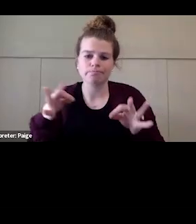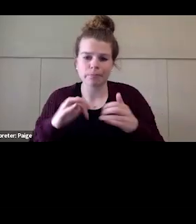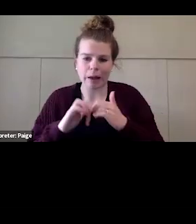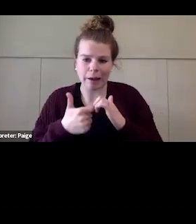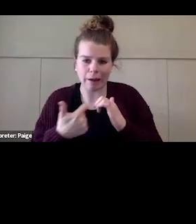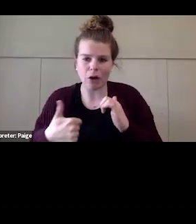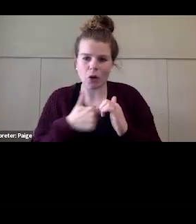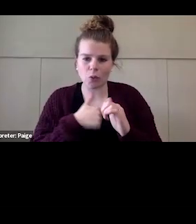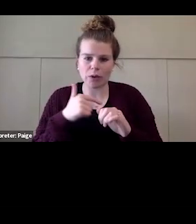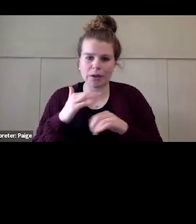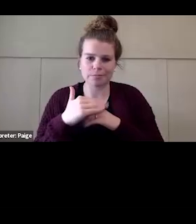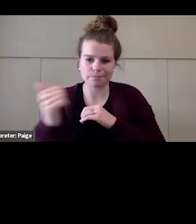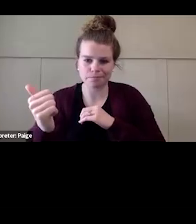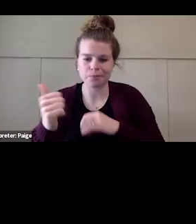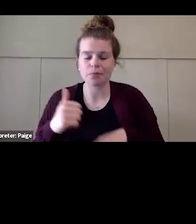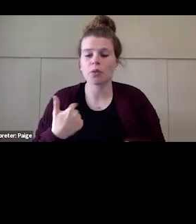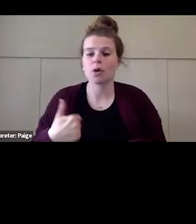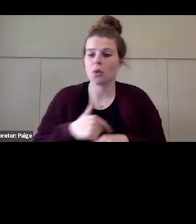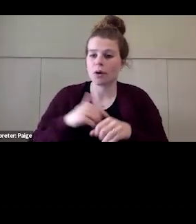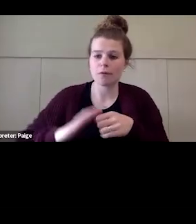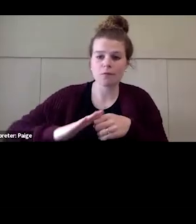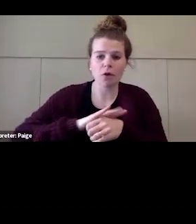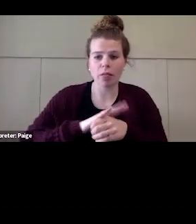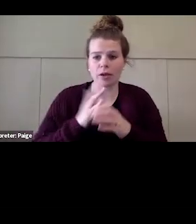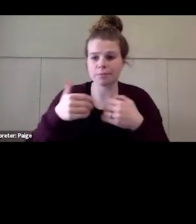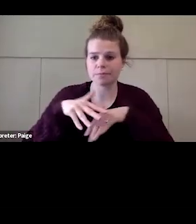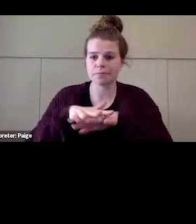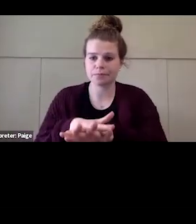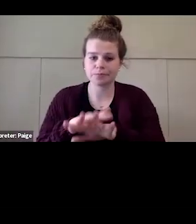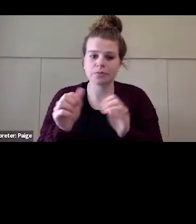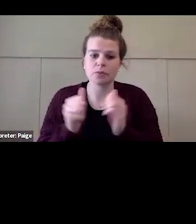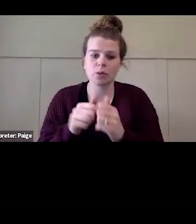So we are fully integrated into the city's 911 call system.